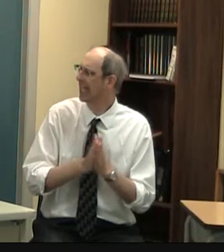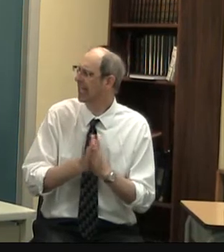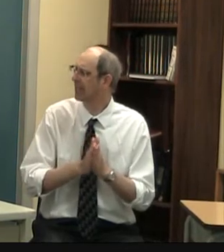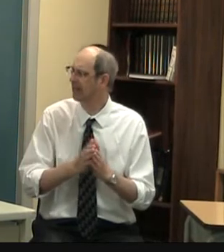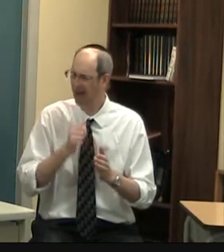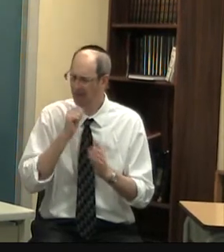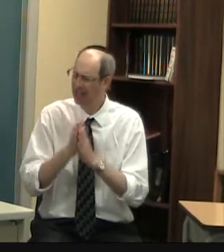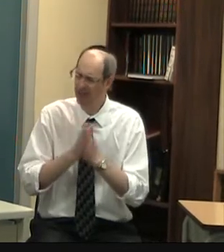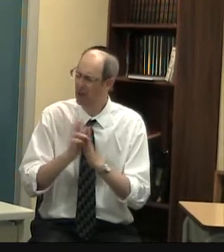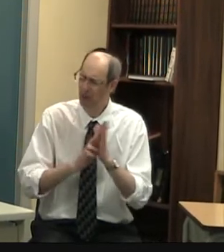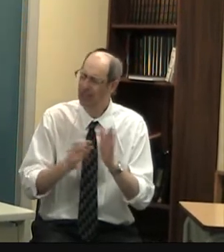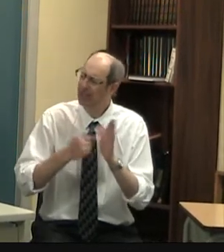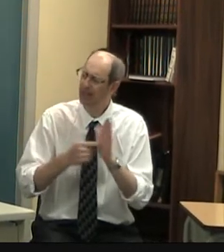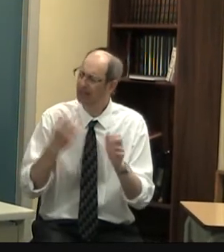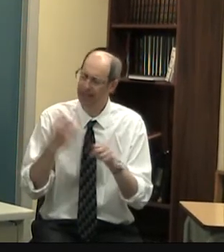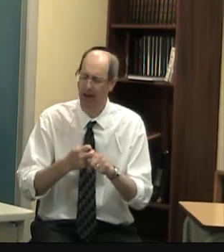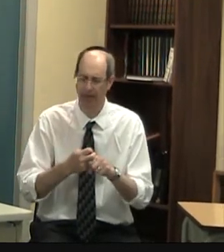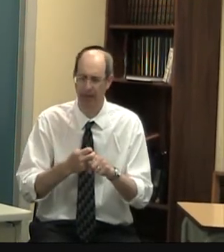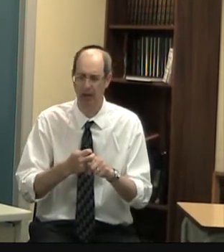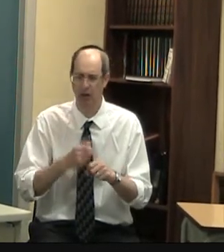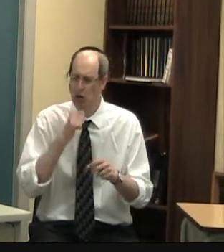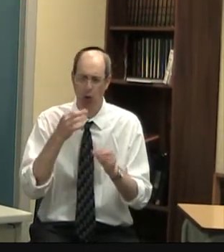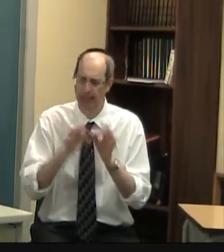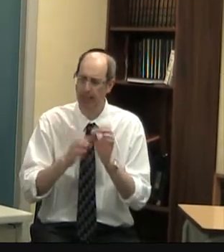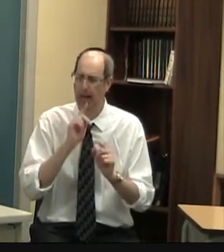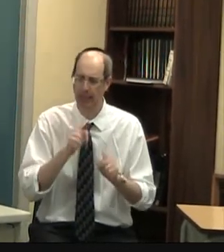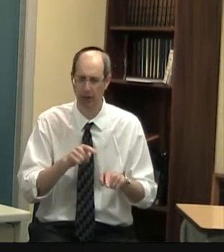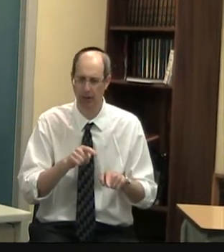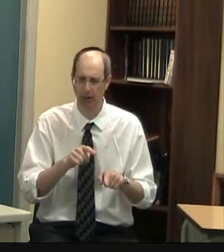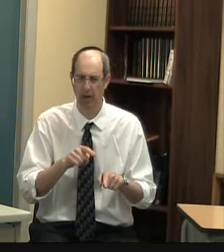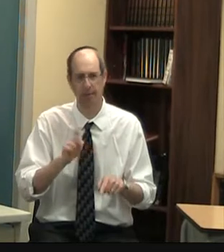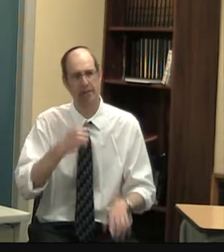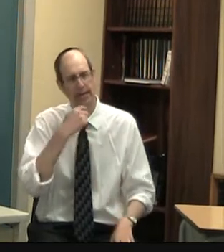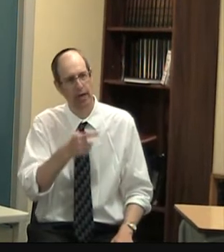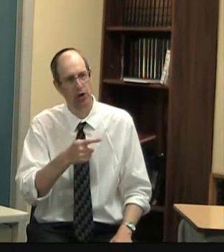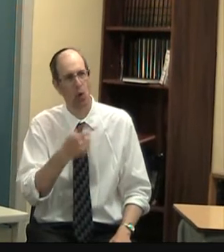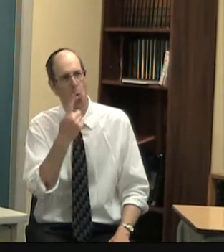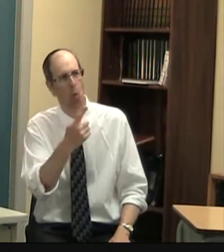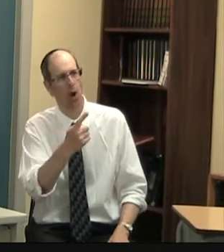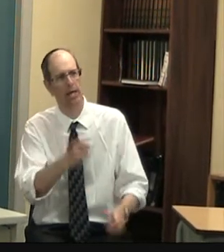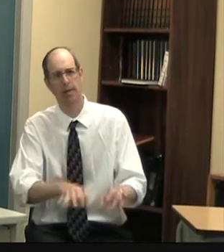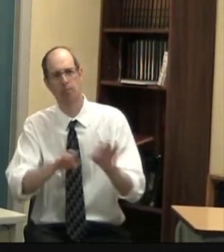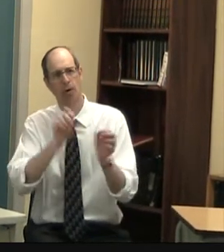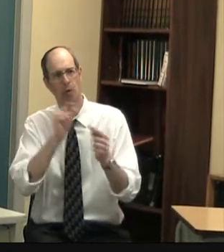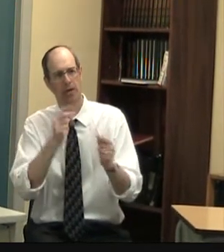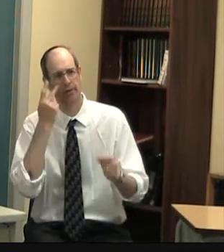sometimes it's a little bit tough no Simple answers but i kind of tell you one thing that i see is that at the end of the day